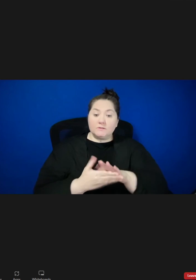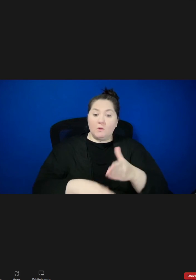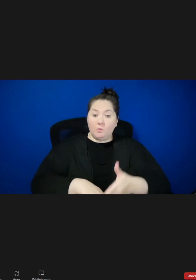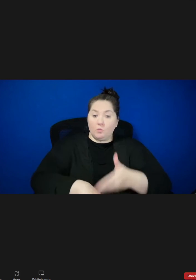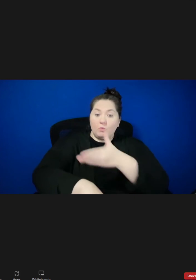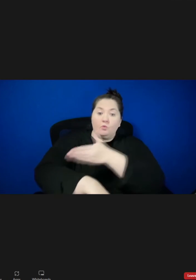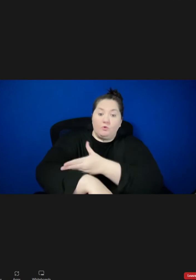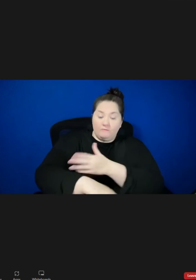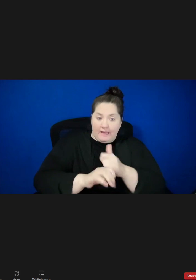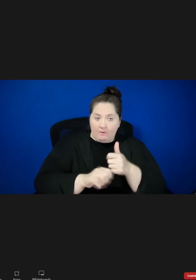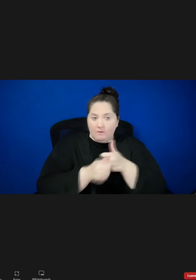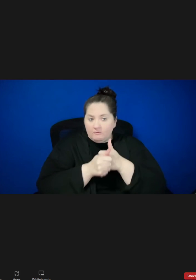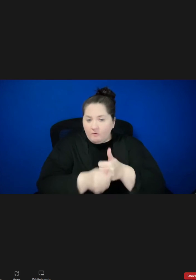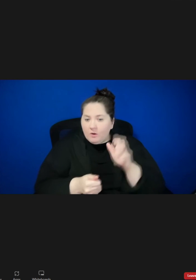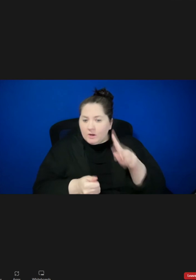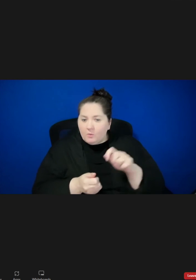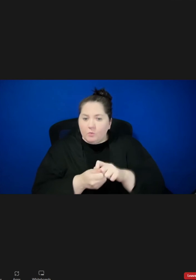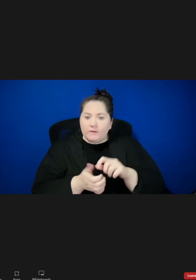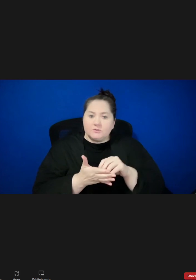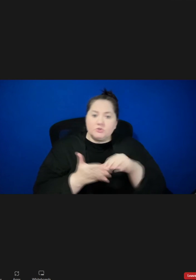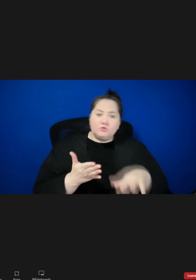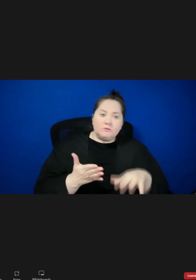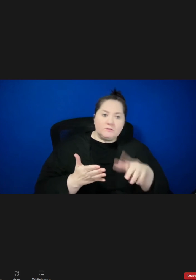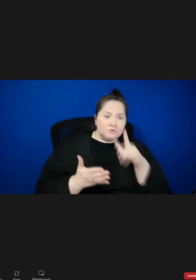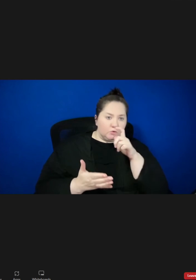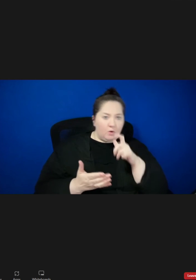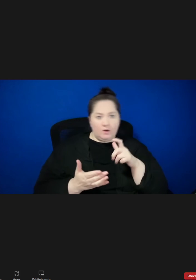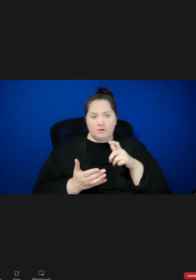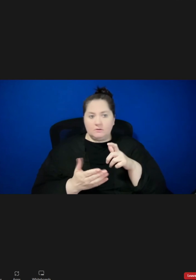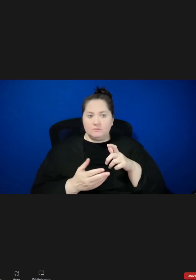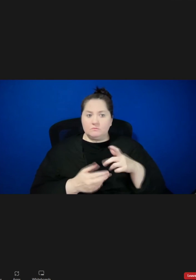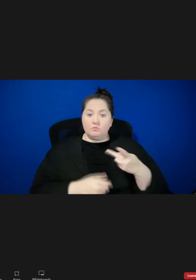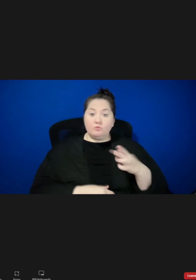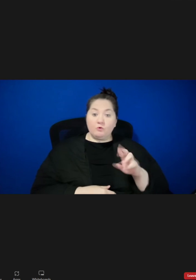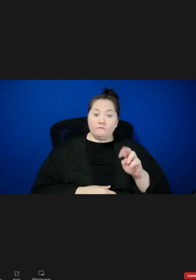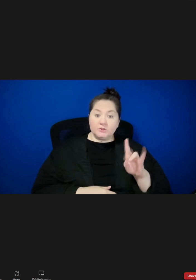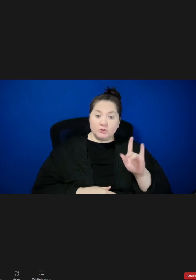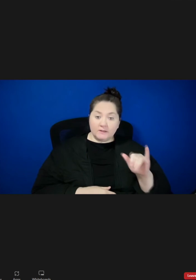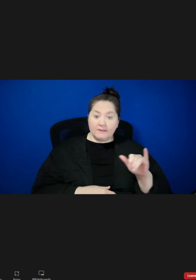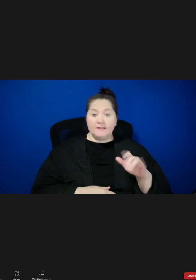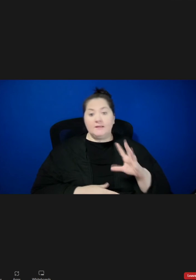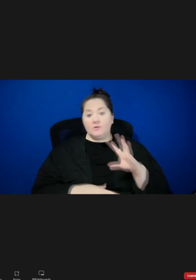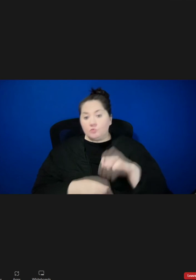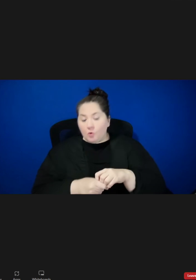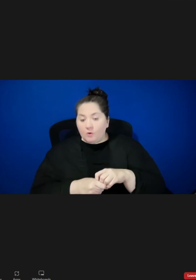following up with students who are provisionally enrolled in a grace period or lacking complete